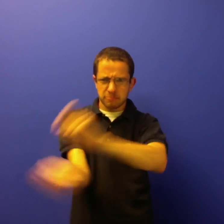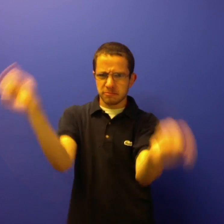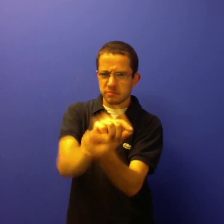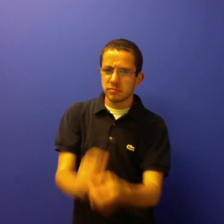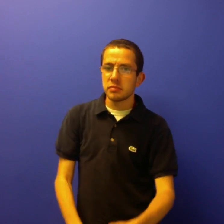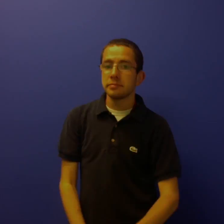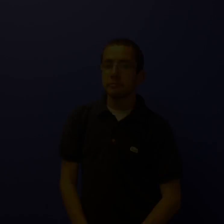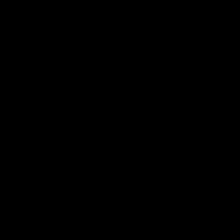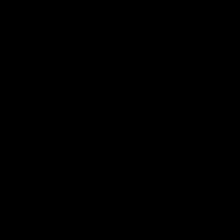(Fades to black)